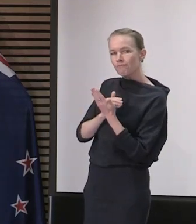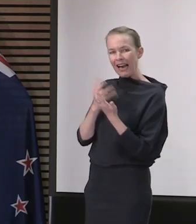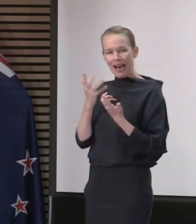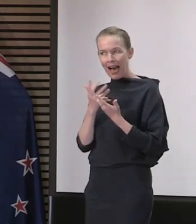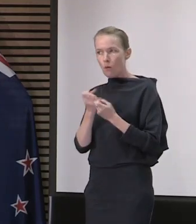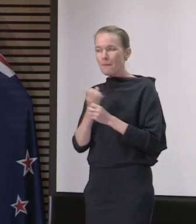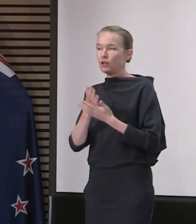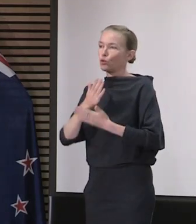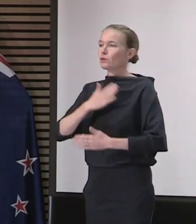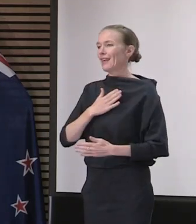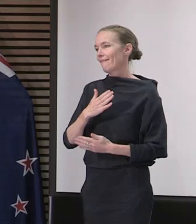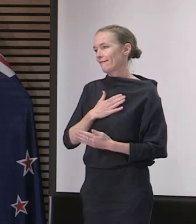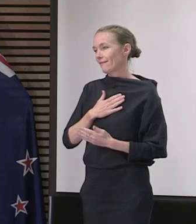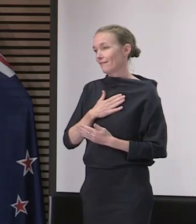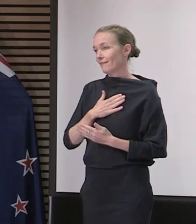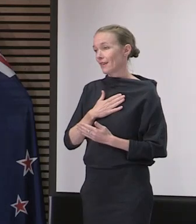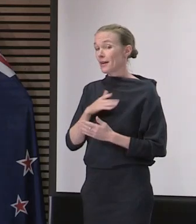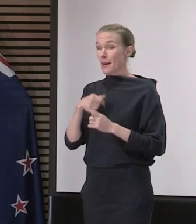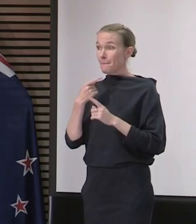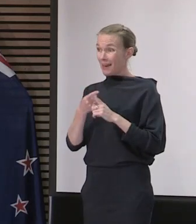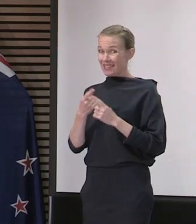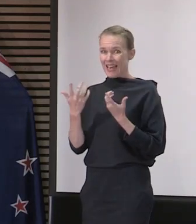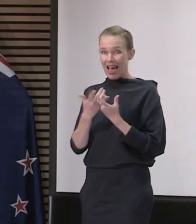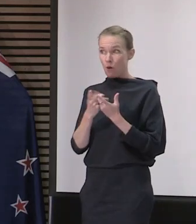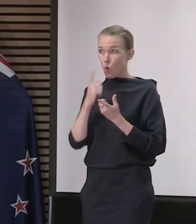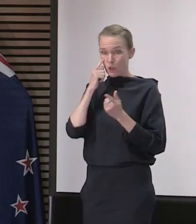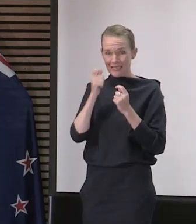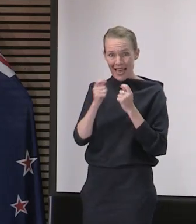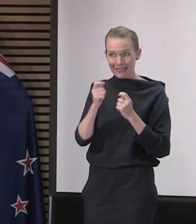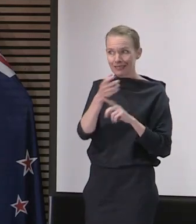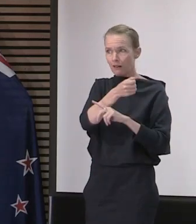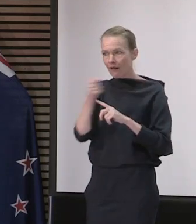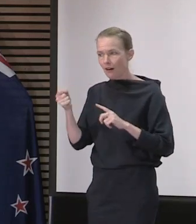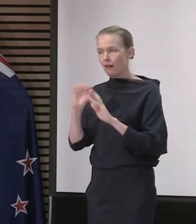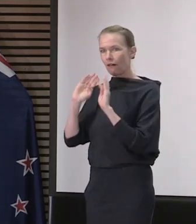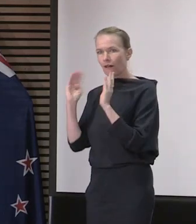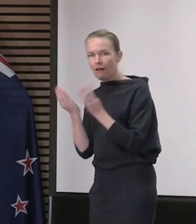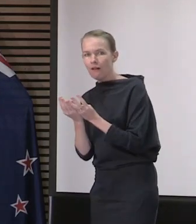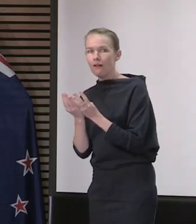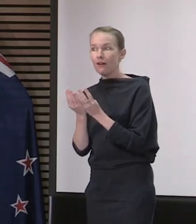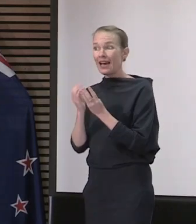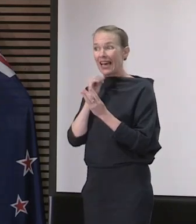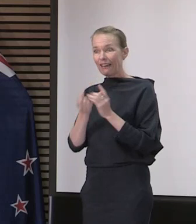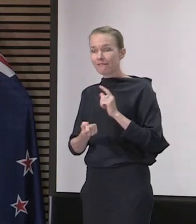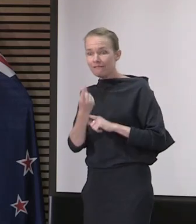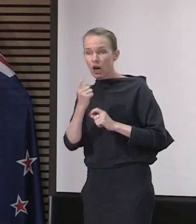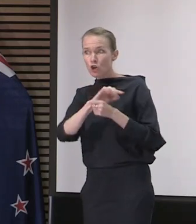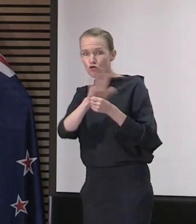those key public health pillars would need to be around how we are testing for